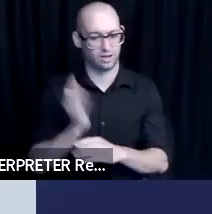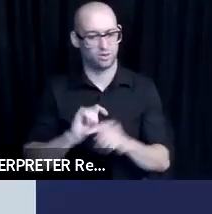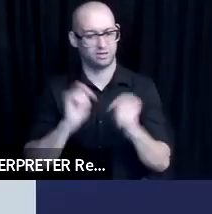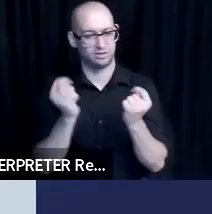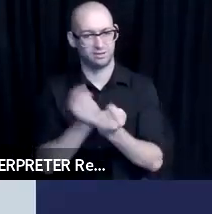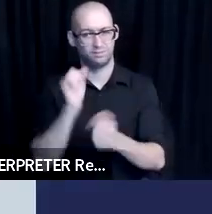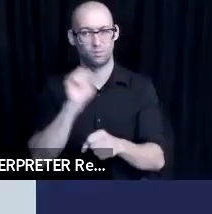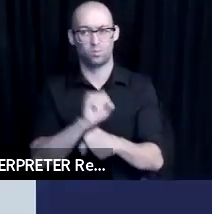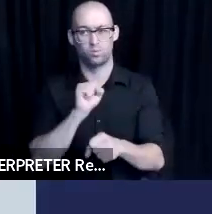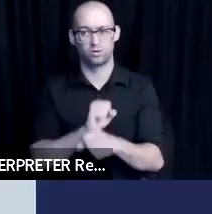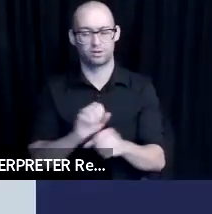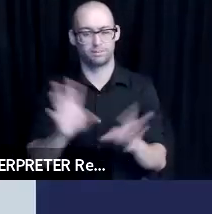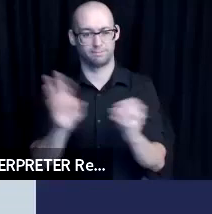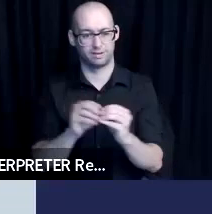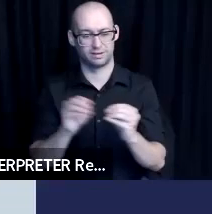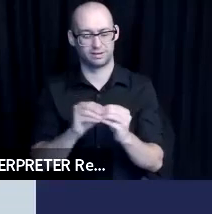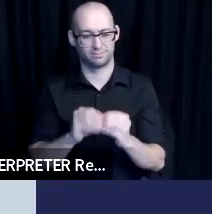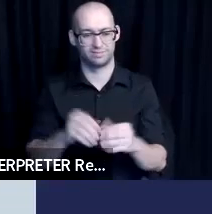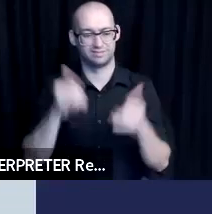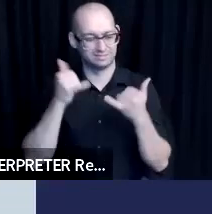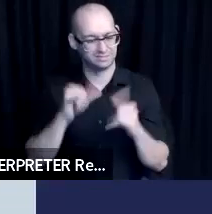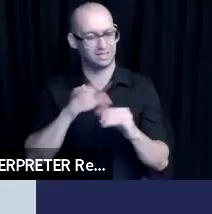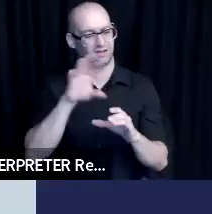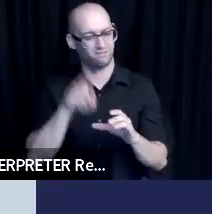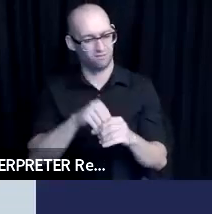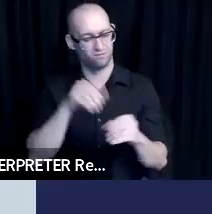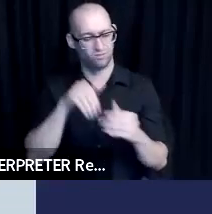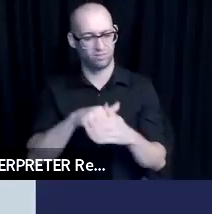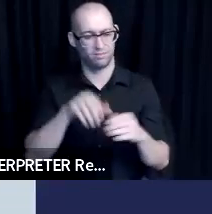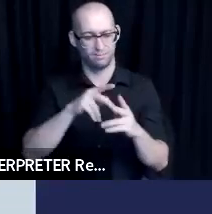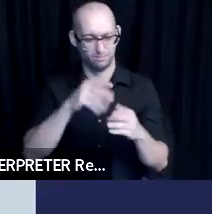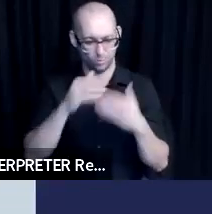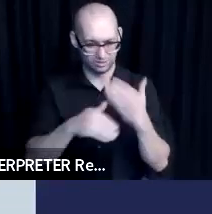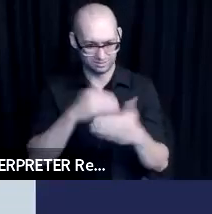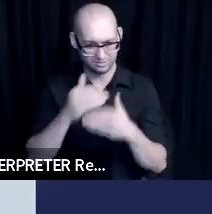the Tribal Collaboration. To stay involved with the process, please visit the Broadband For All